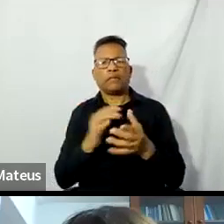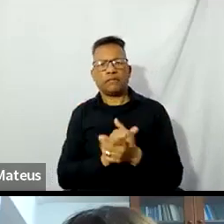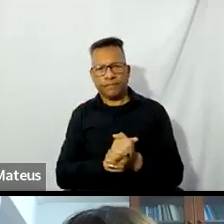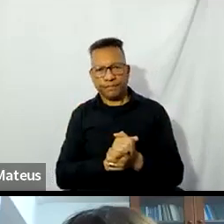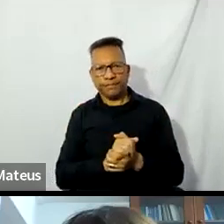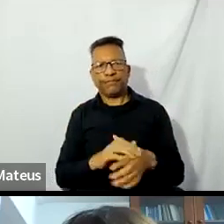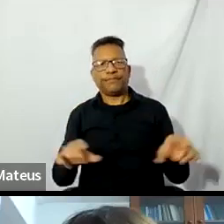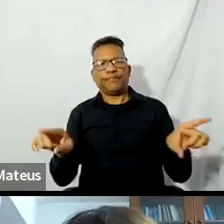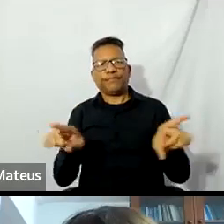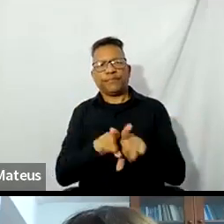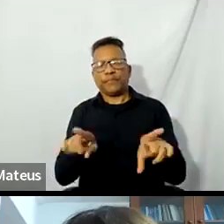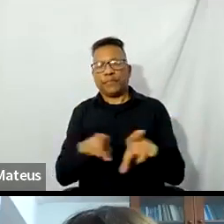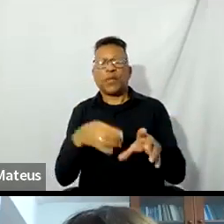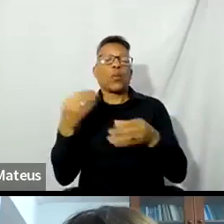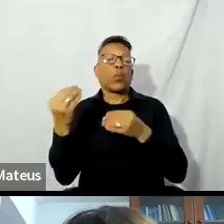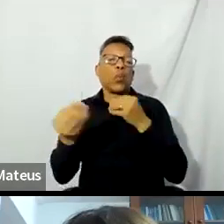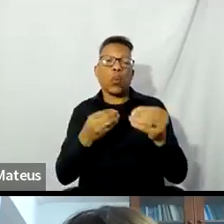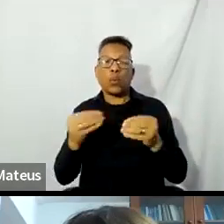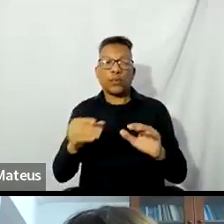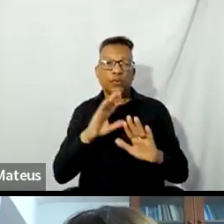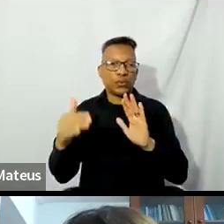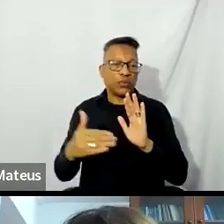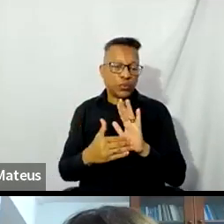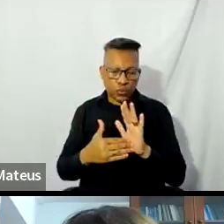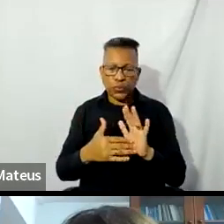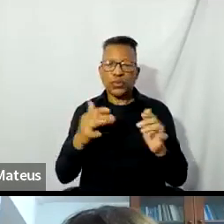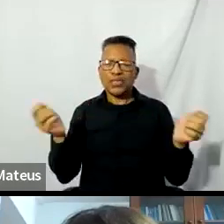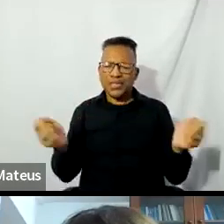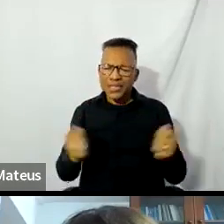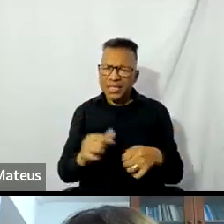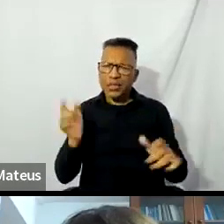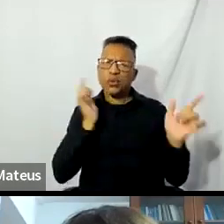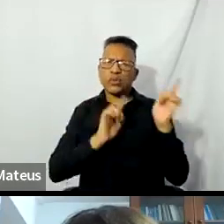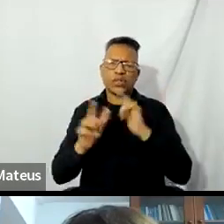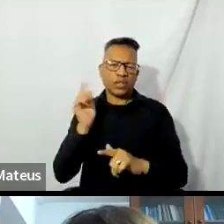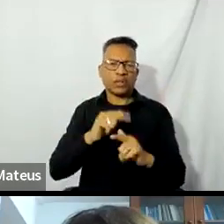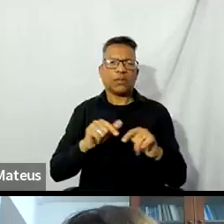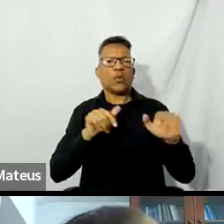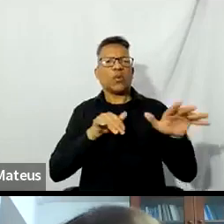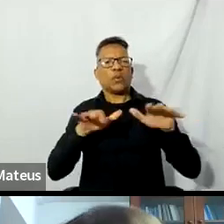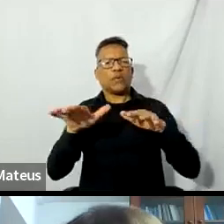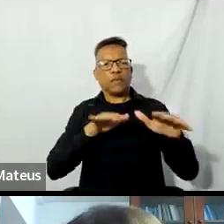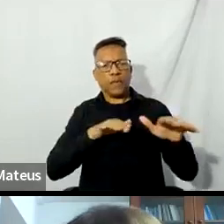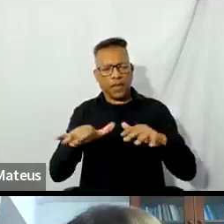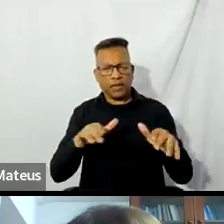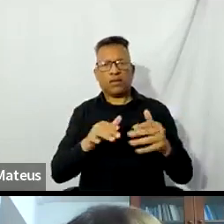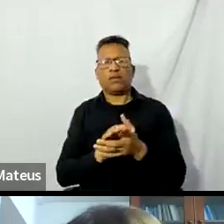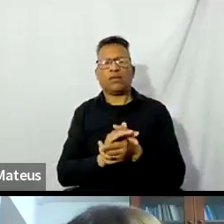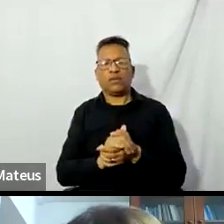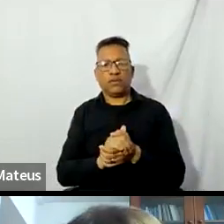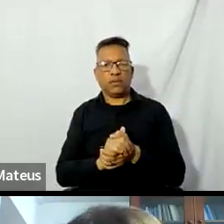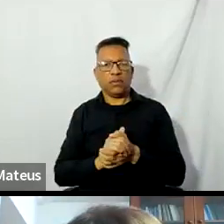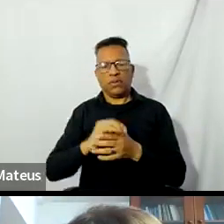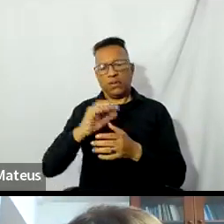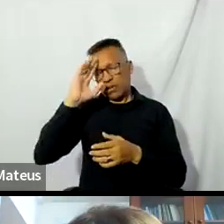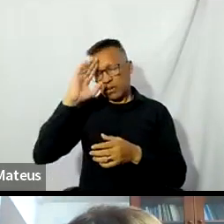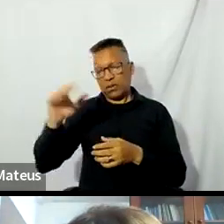that self development of humanity self development of humanity is possible e through this collective through this collective self. so f f movement and transformation movement and transformation.